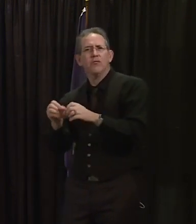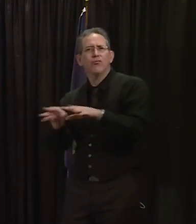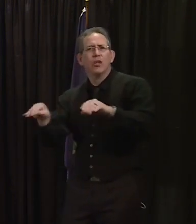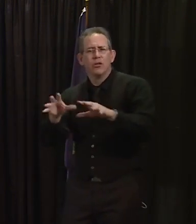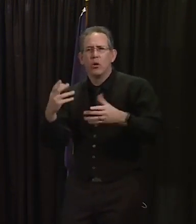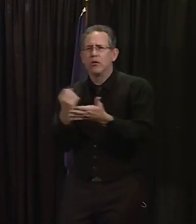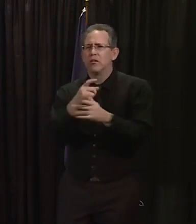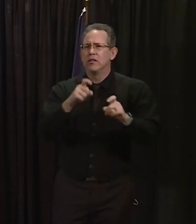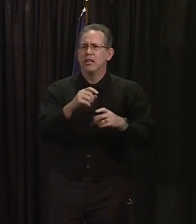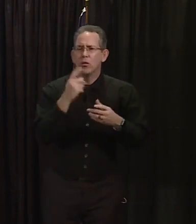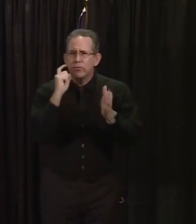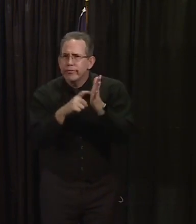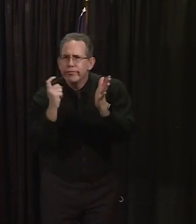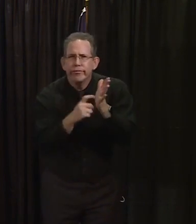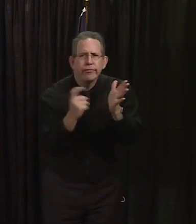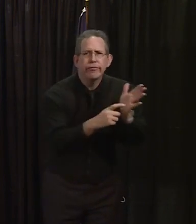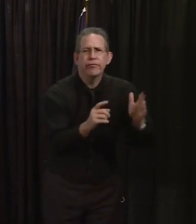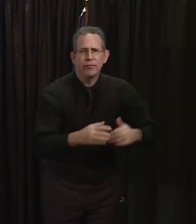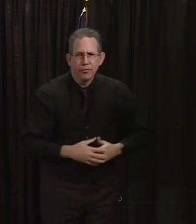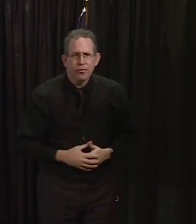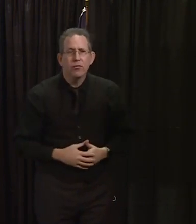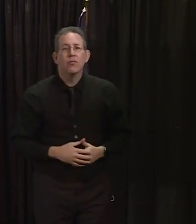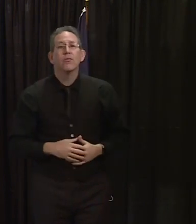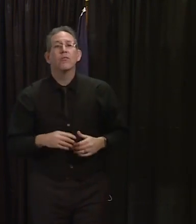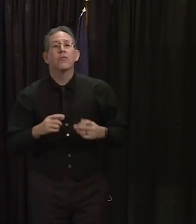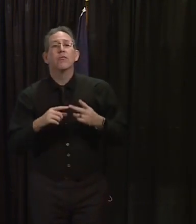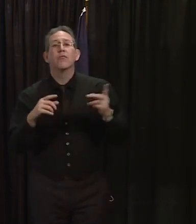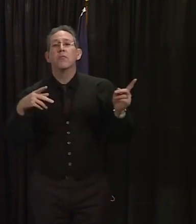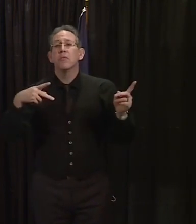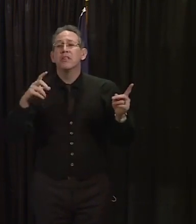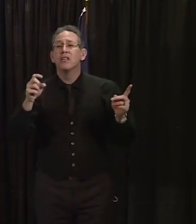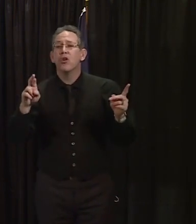take too long in many instances to prevent further spread due to the speed